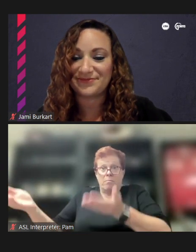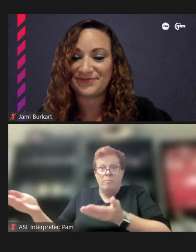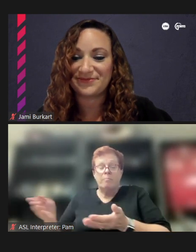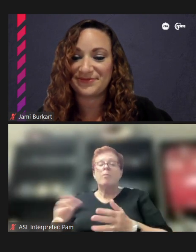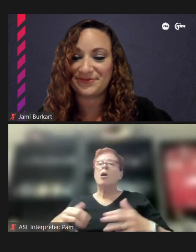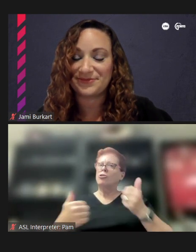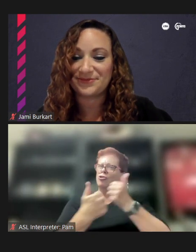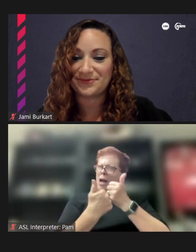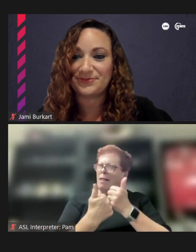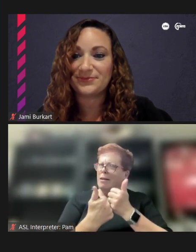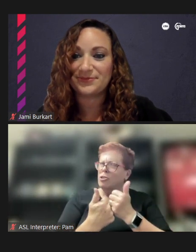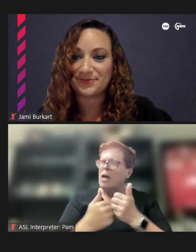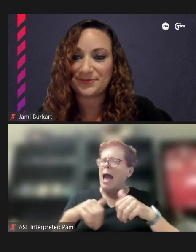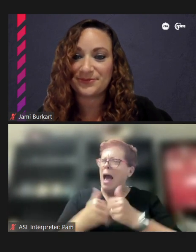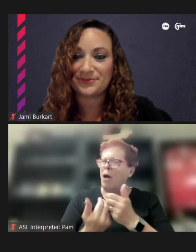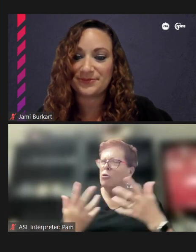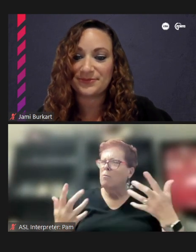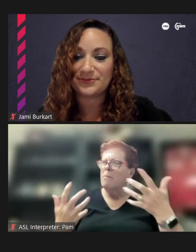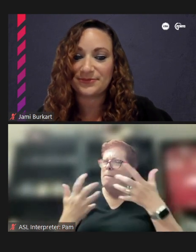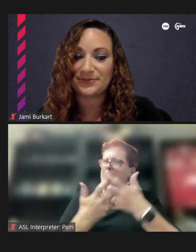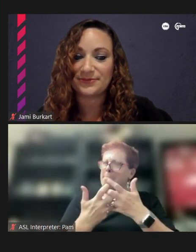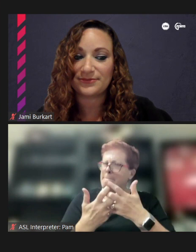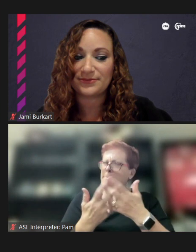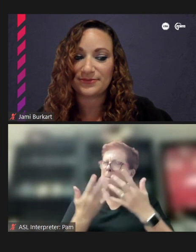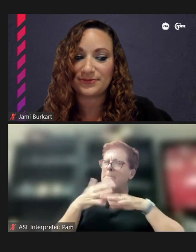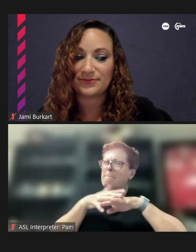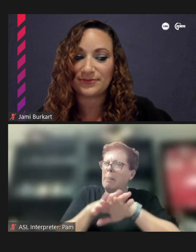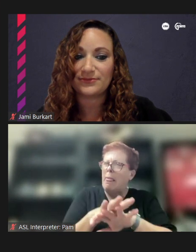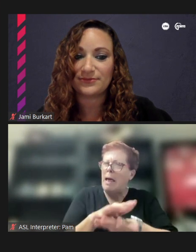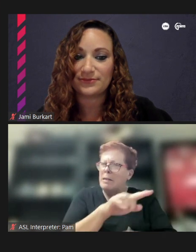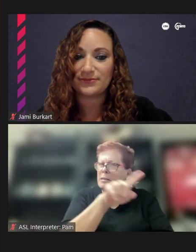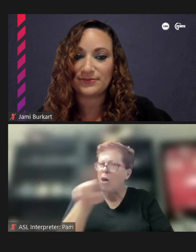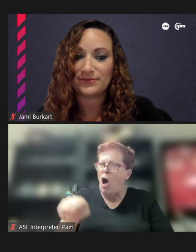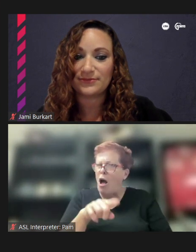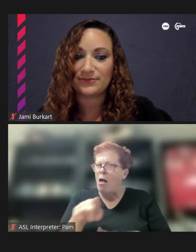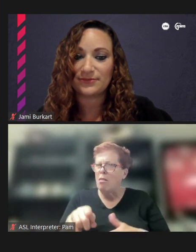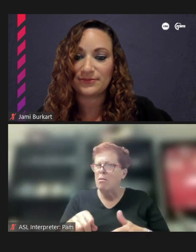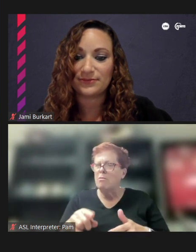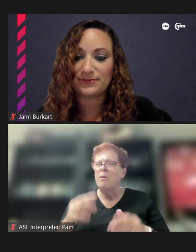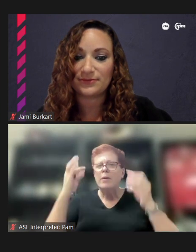one that can be done if they're allowed time to think and do iterations of design.